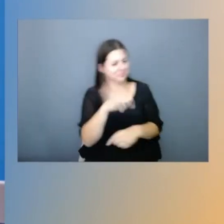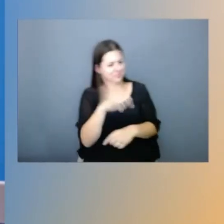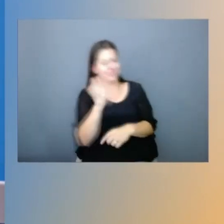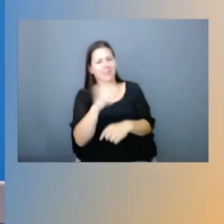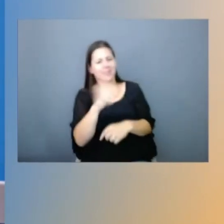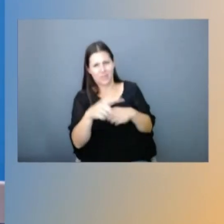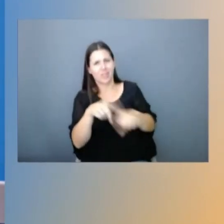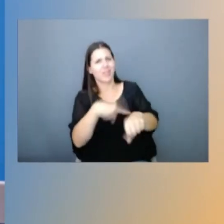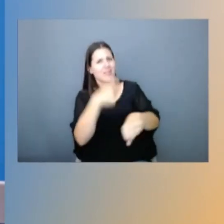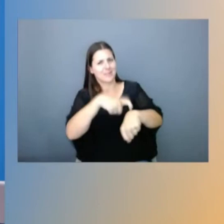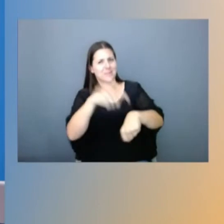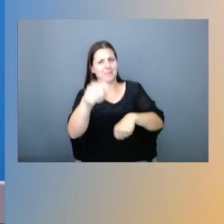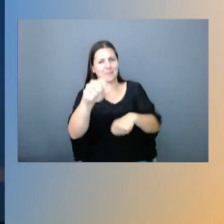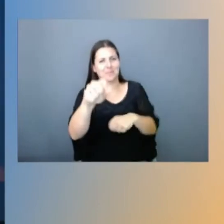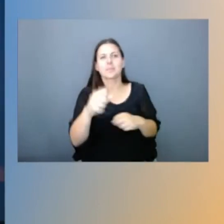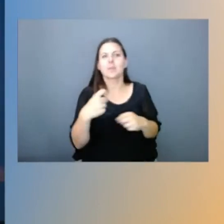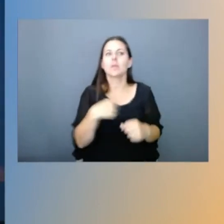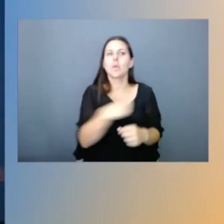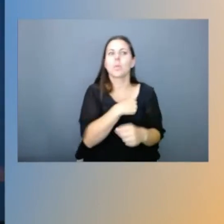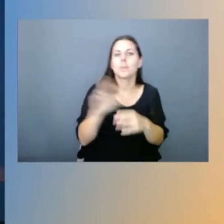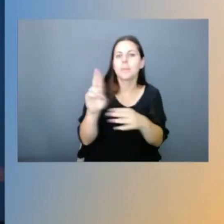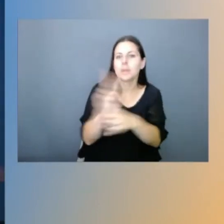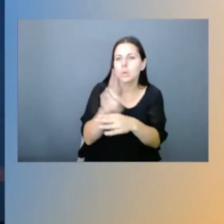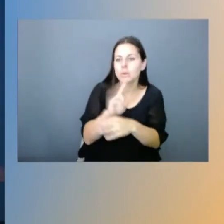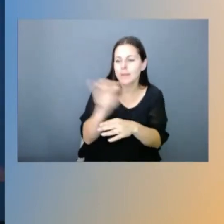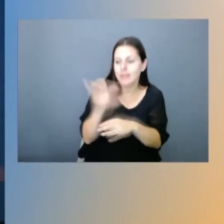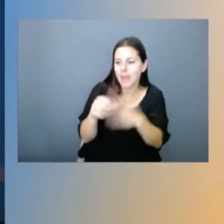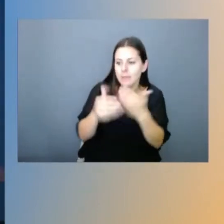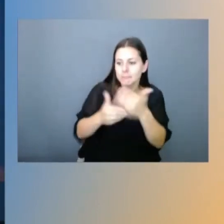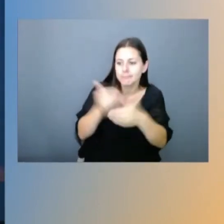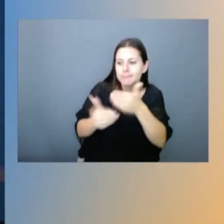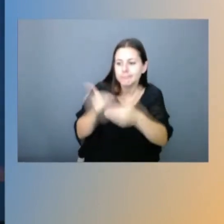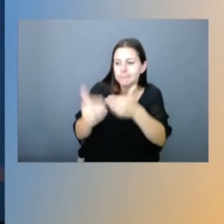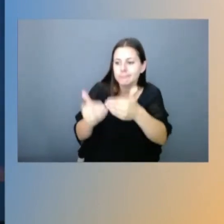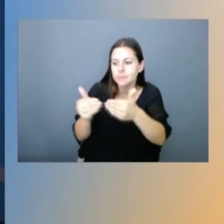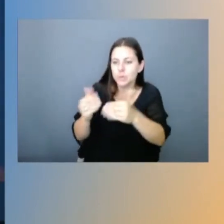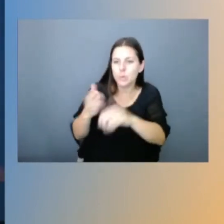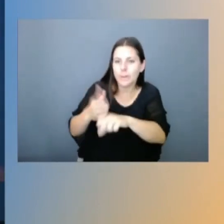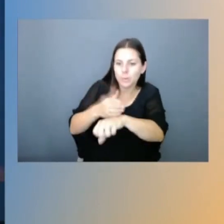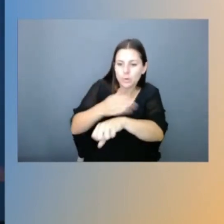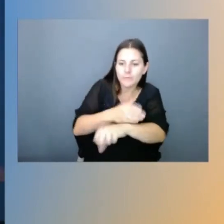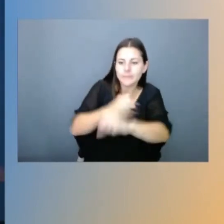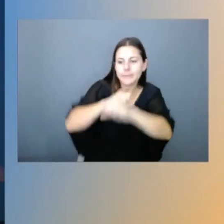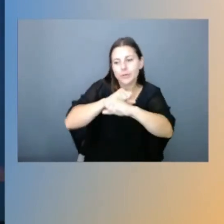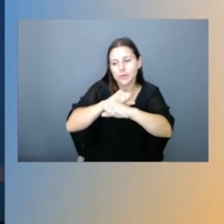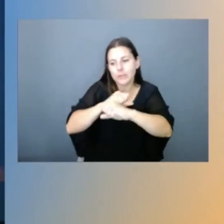to continue to improve on security, reliability, and throughput at cloud scale.